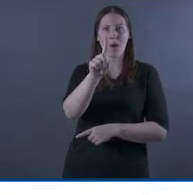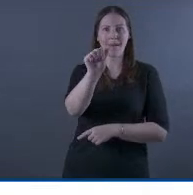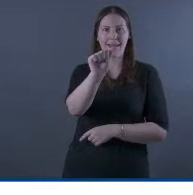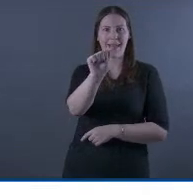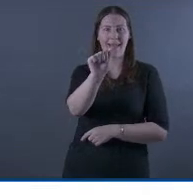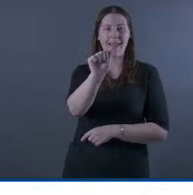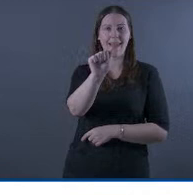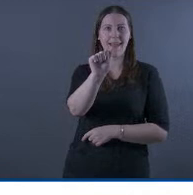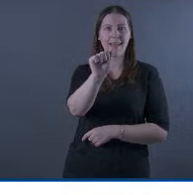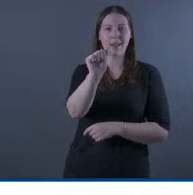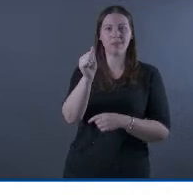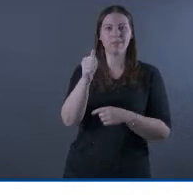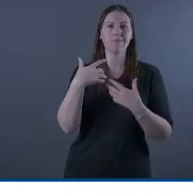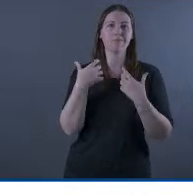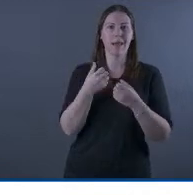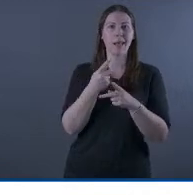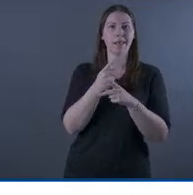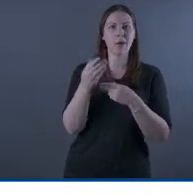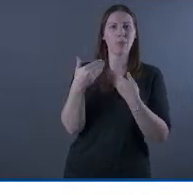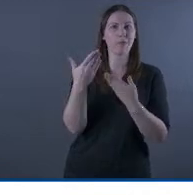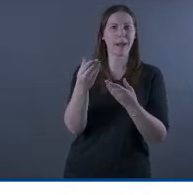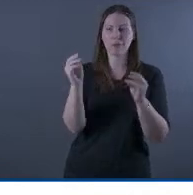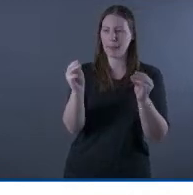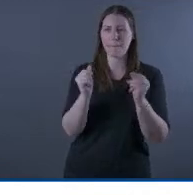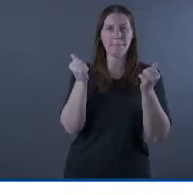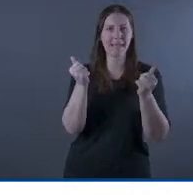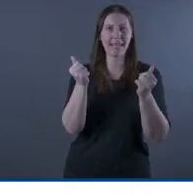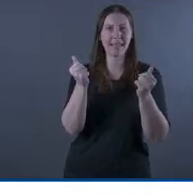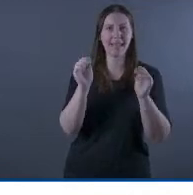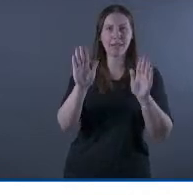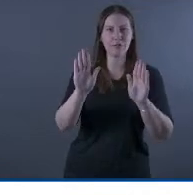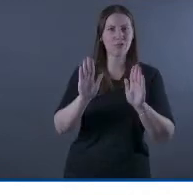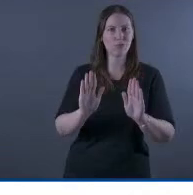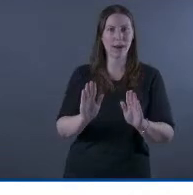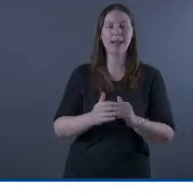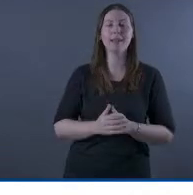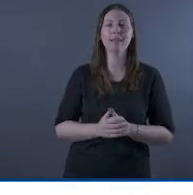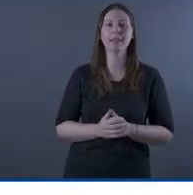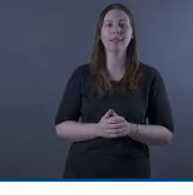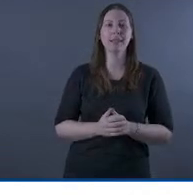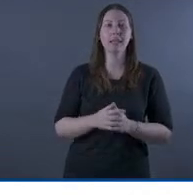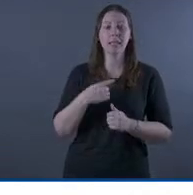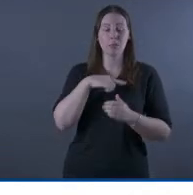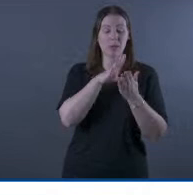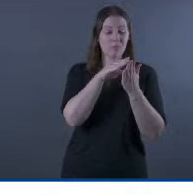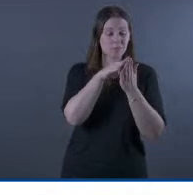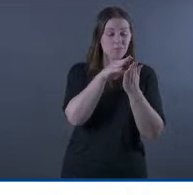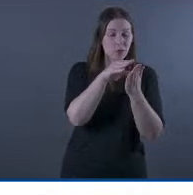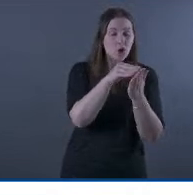We transferred many of the things that we learned while the 1A providers over to our community clinics,